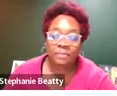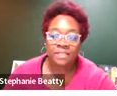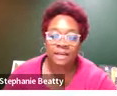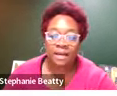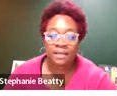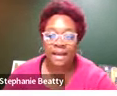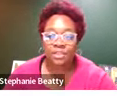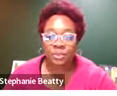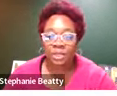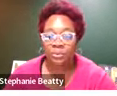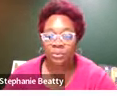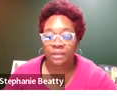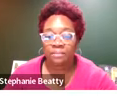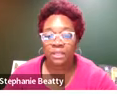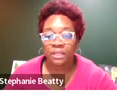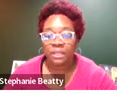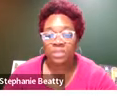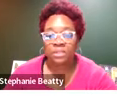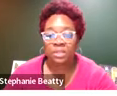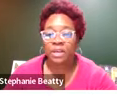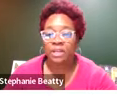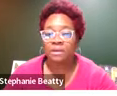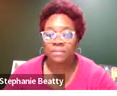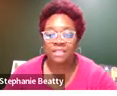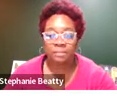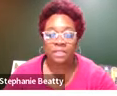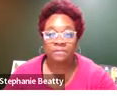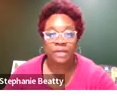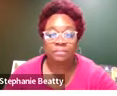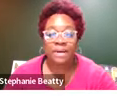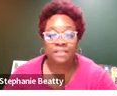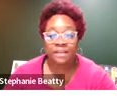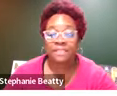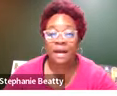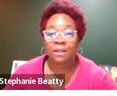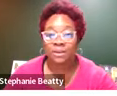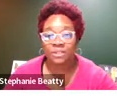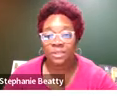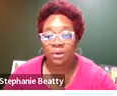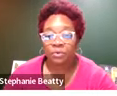from the Signing Naturally curriculum, which is a curriculum that's been developed by Deaf scholars